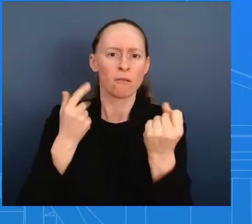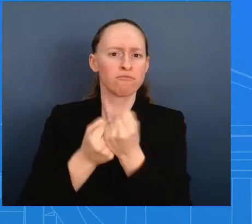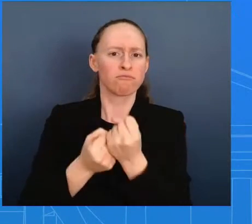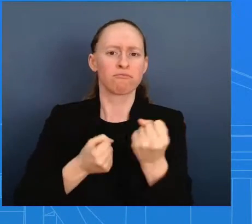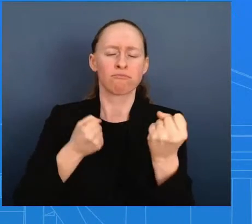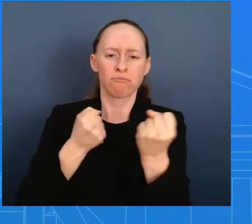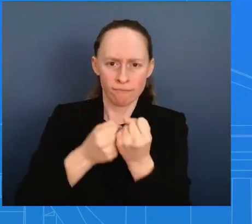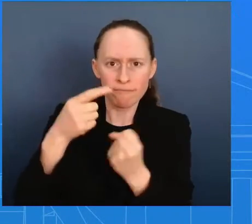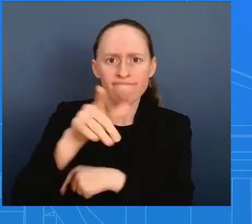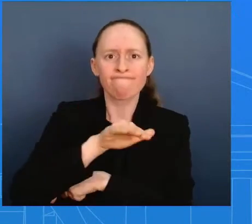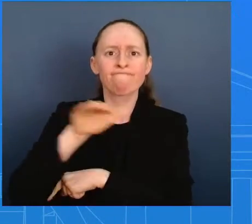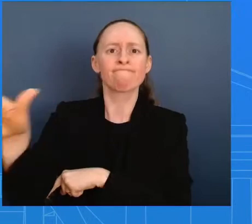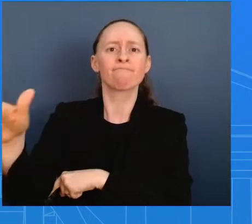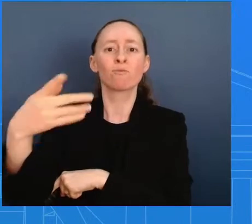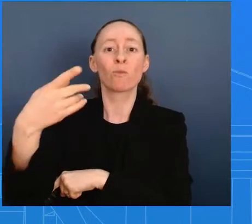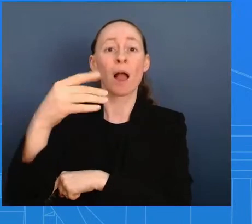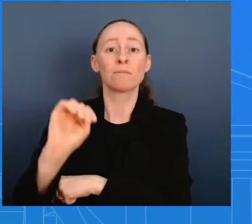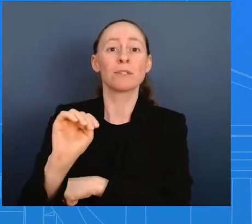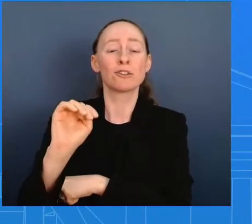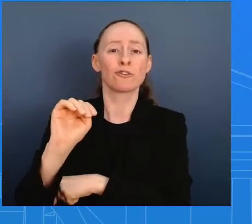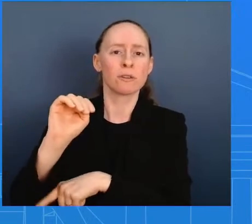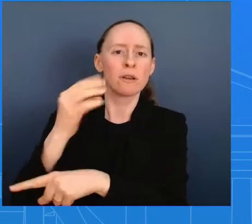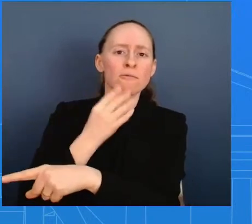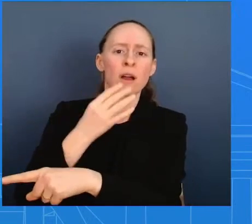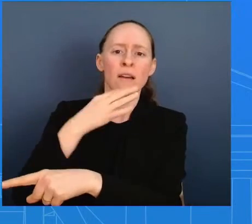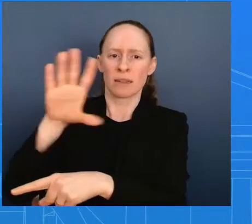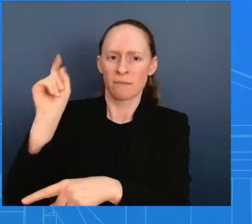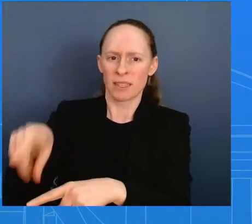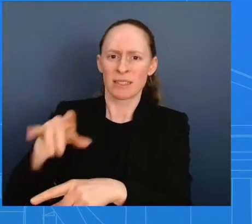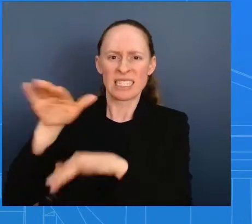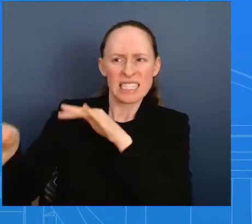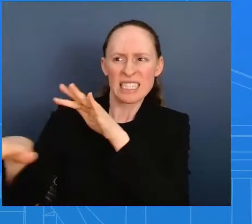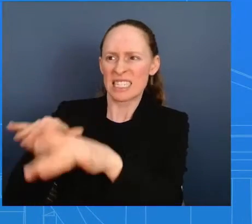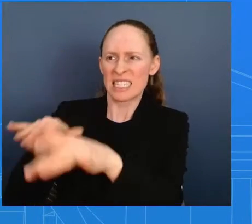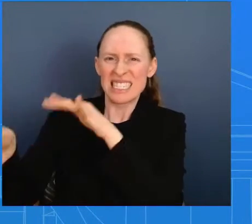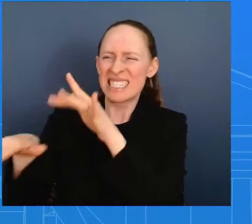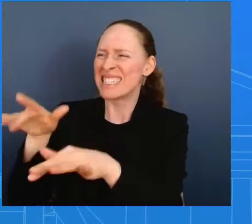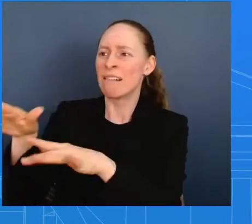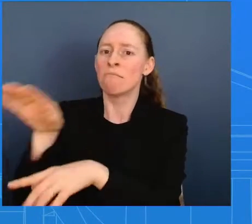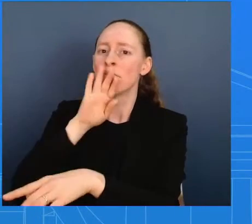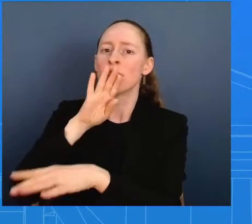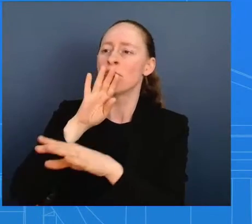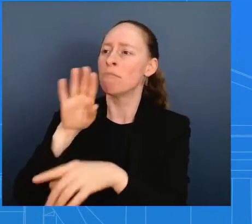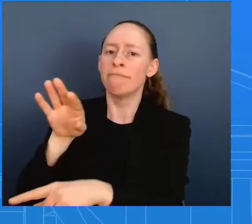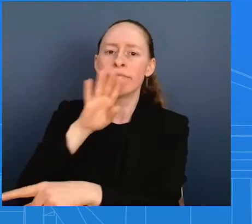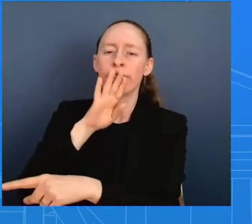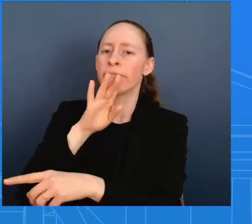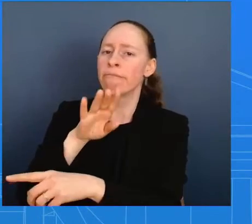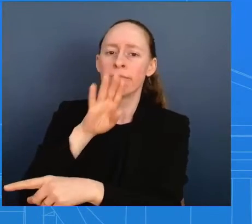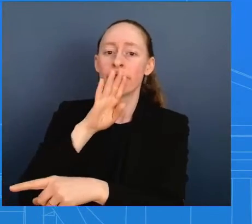They don't have one yet. Bibi Netanyahu has said they're going to go ahead in Rafah no matter what. What is the evidence that the United States